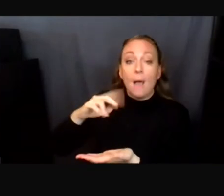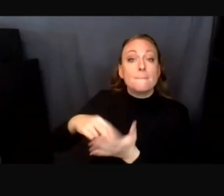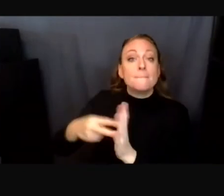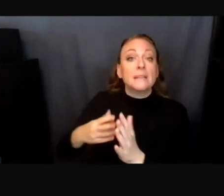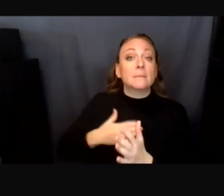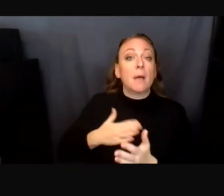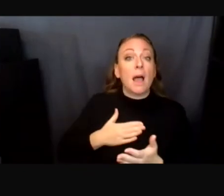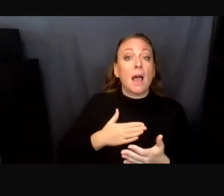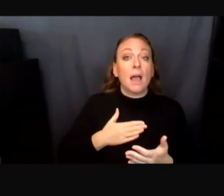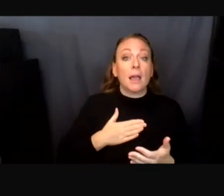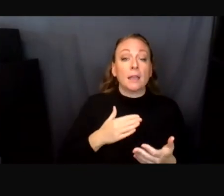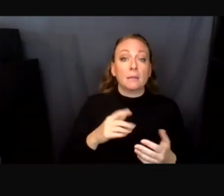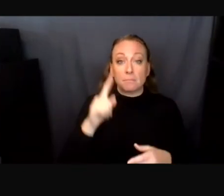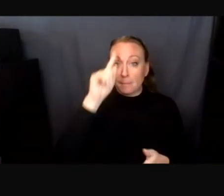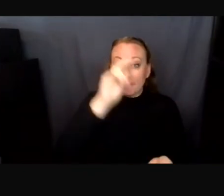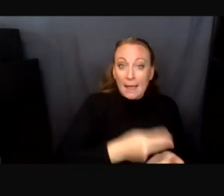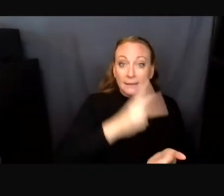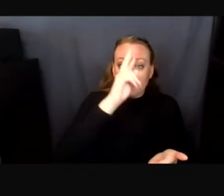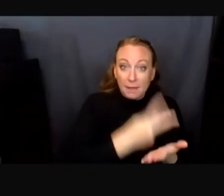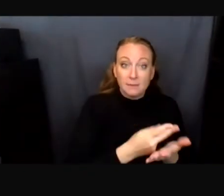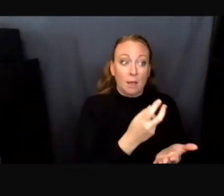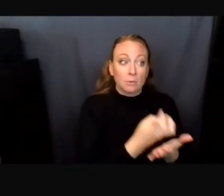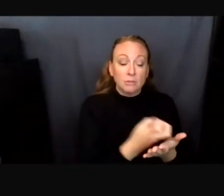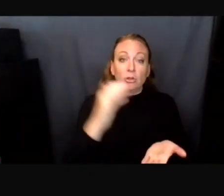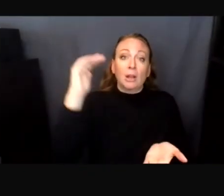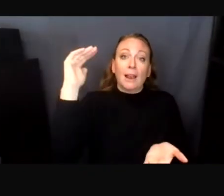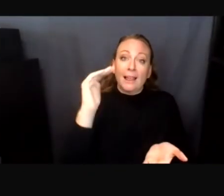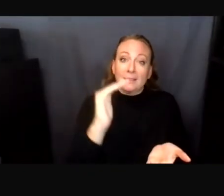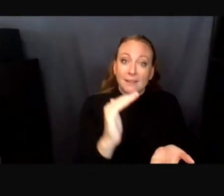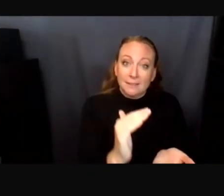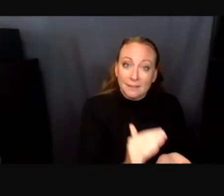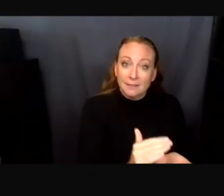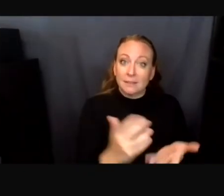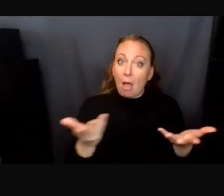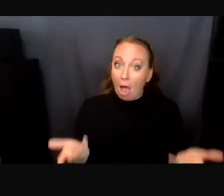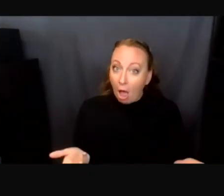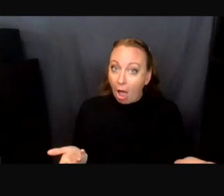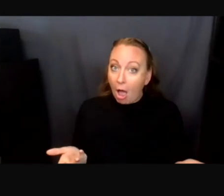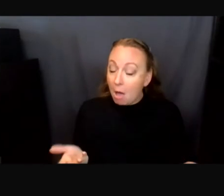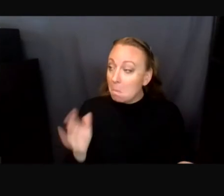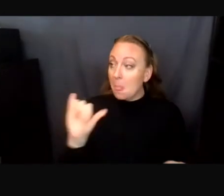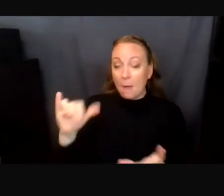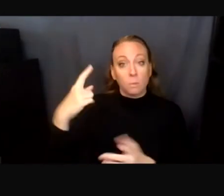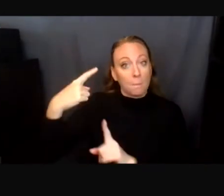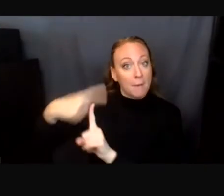or might even eliminate some and so forth. So that was a positive for me.